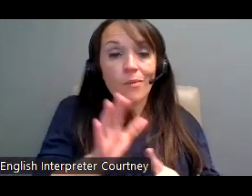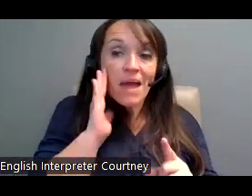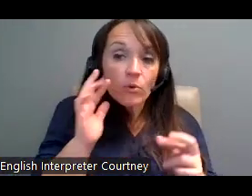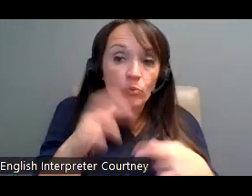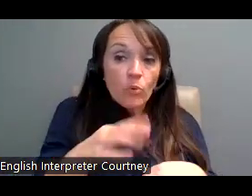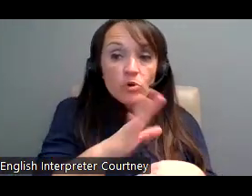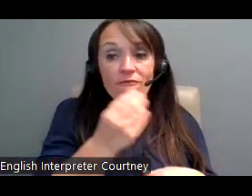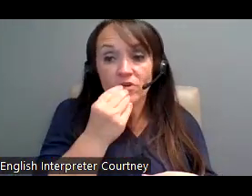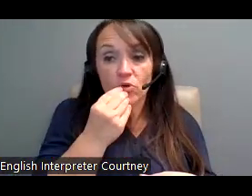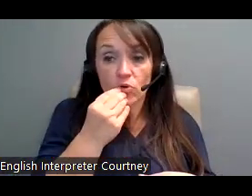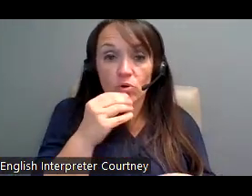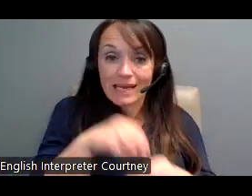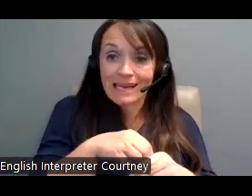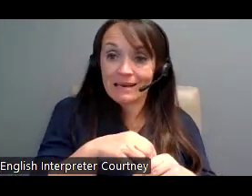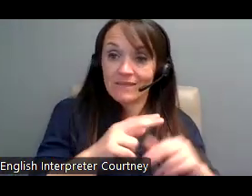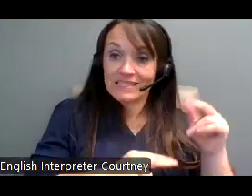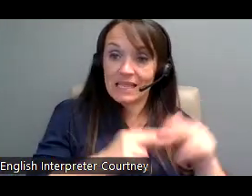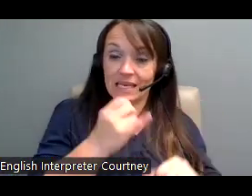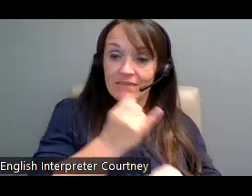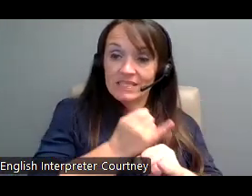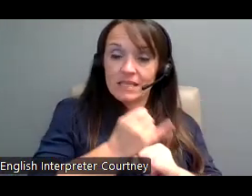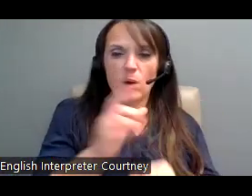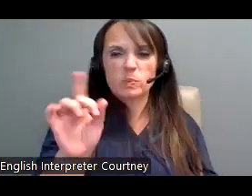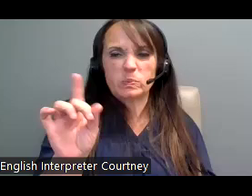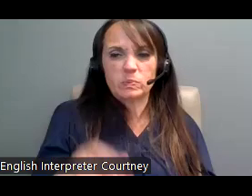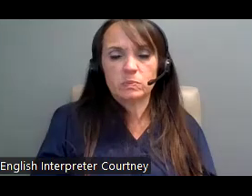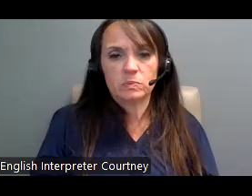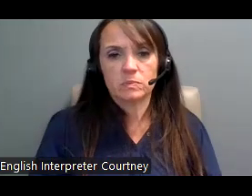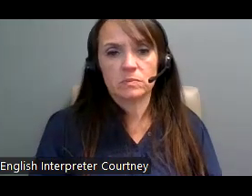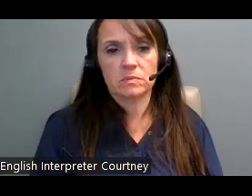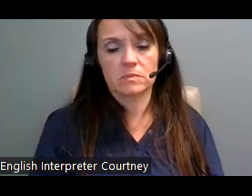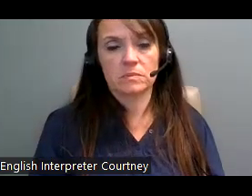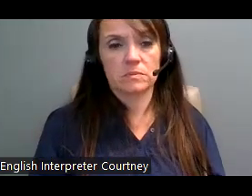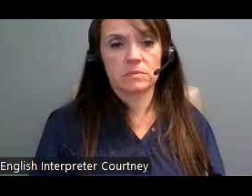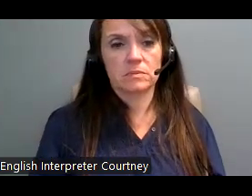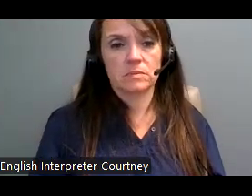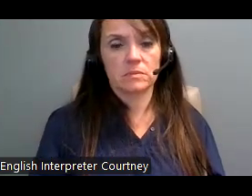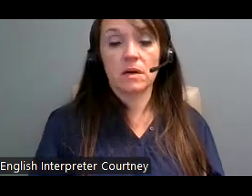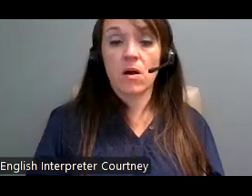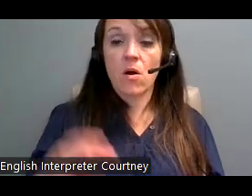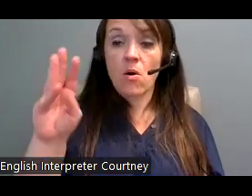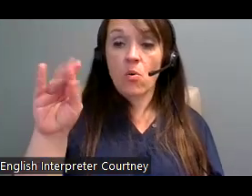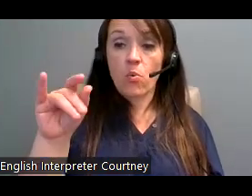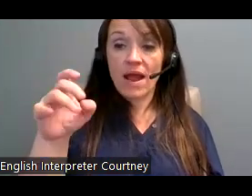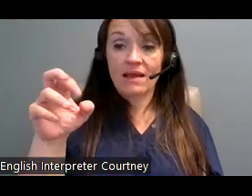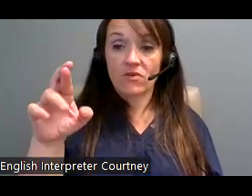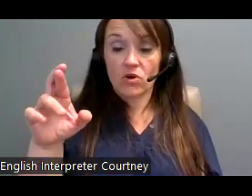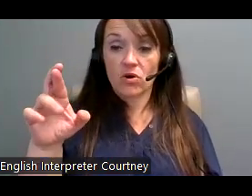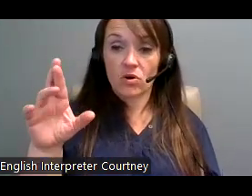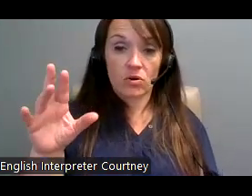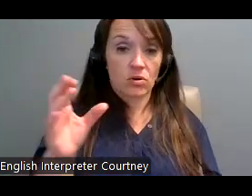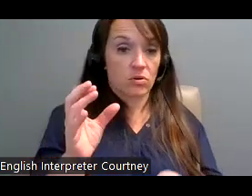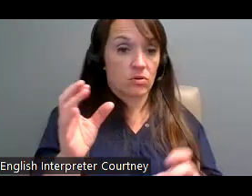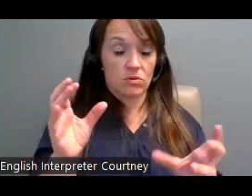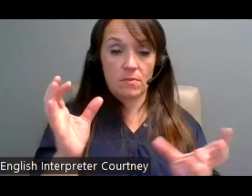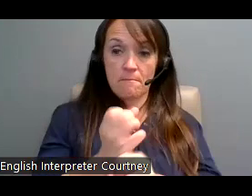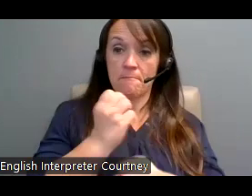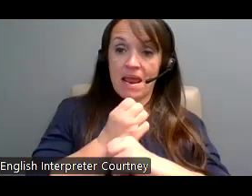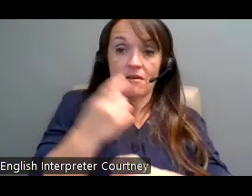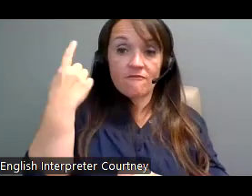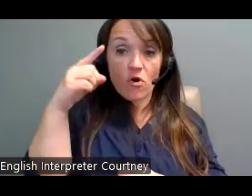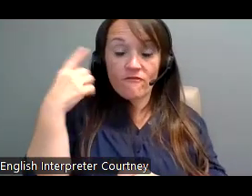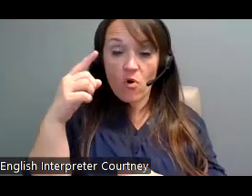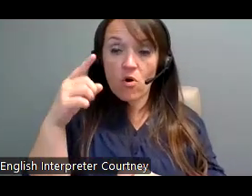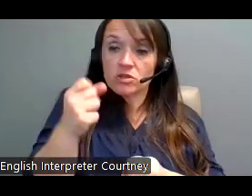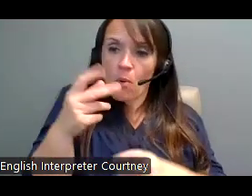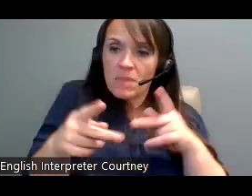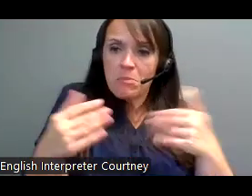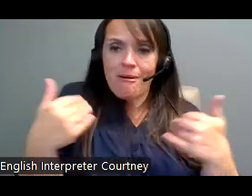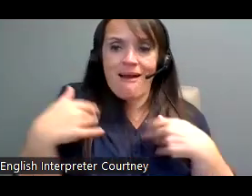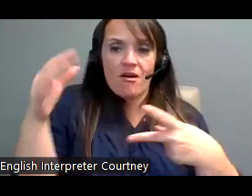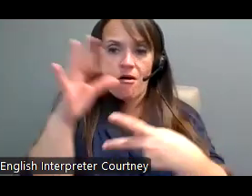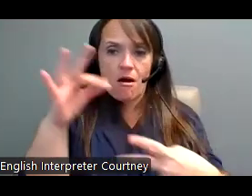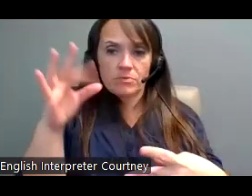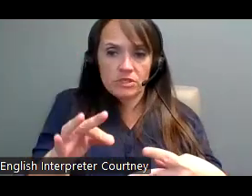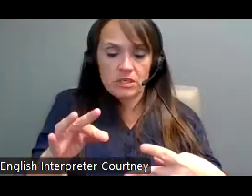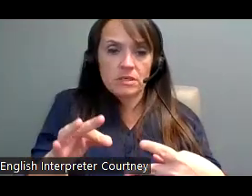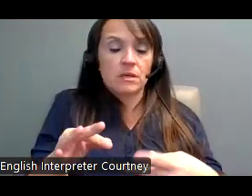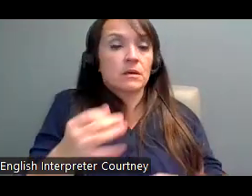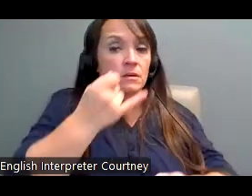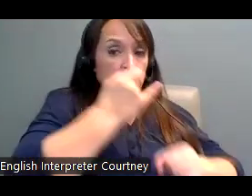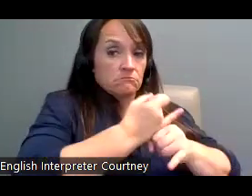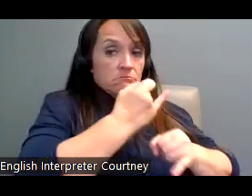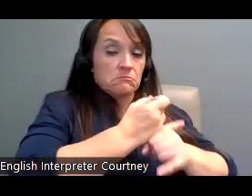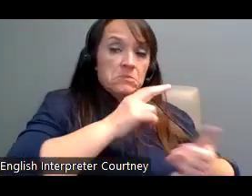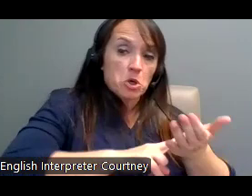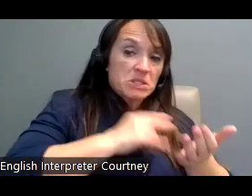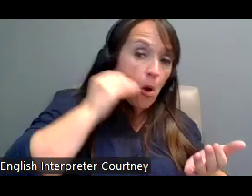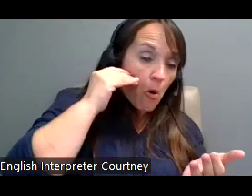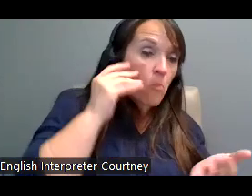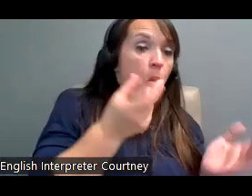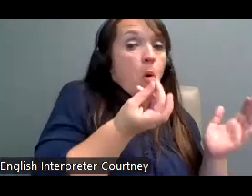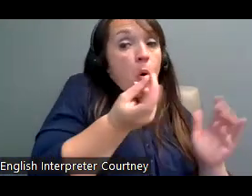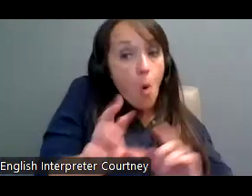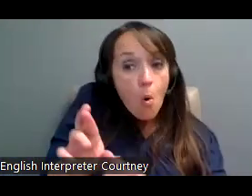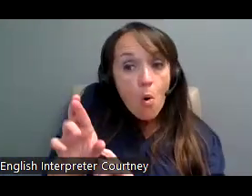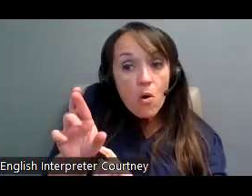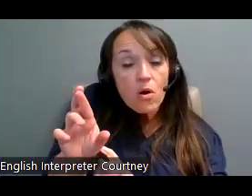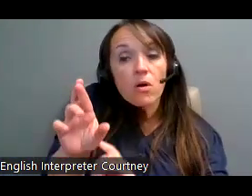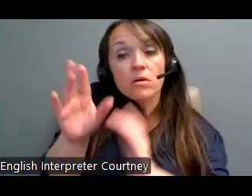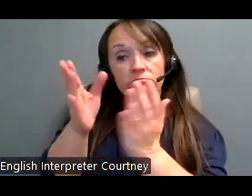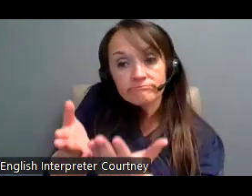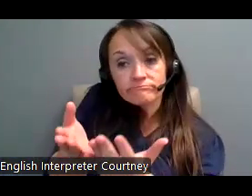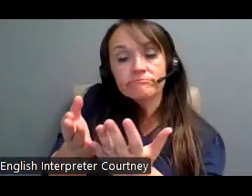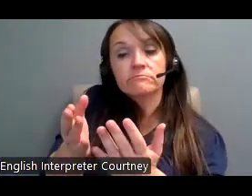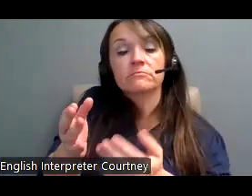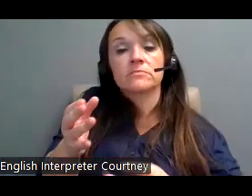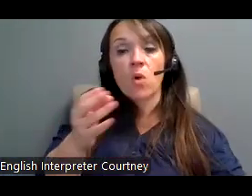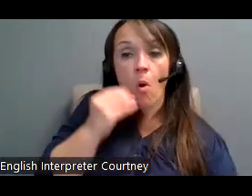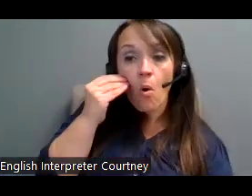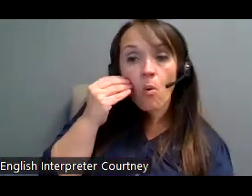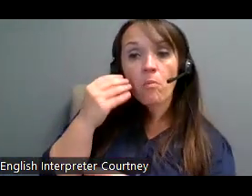and your food. And some of your others. And again waivers were created to provide a choice between institutional living and community setting. Community residential care homes are